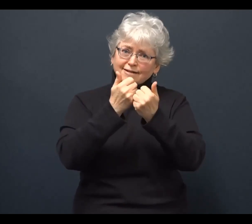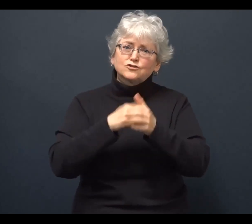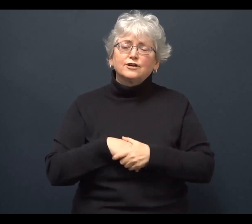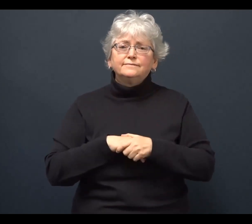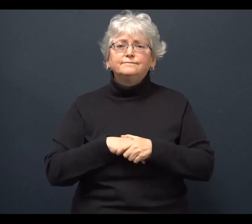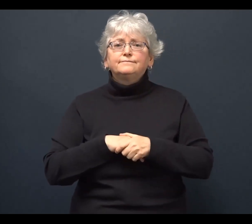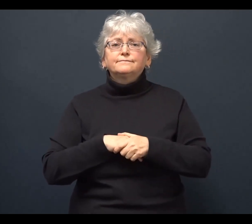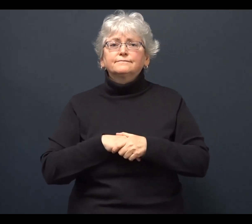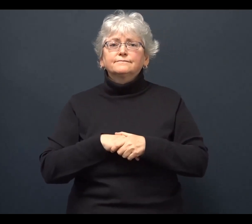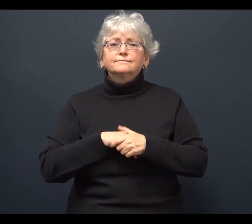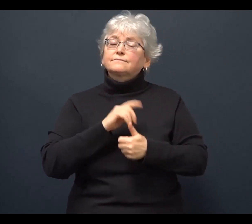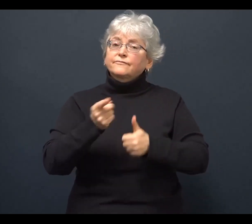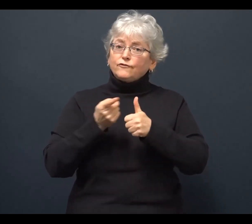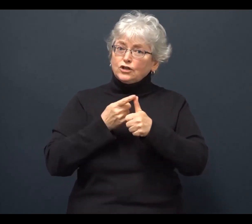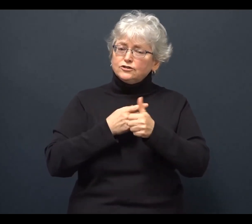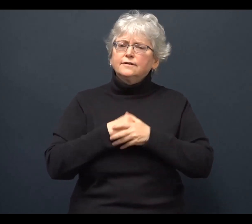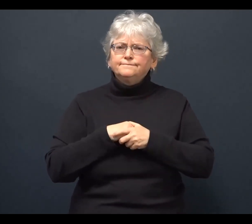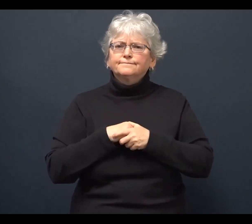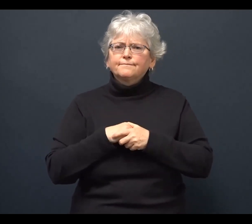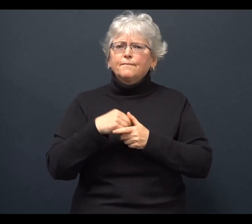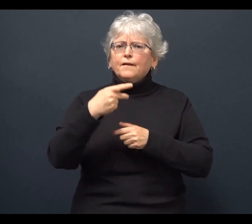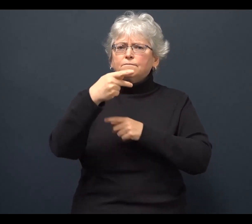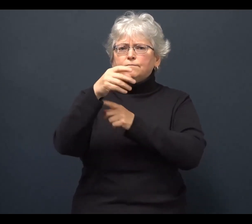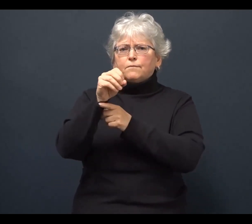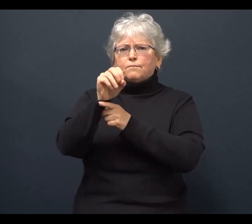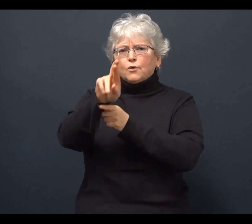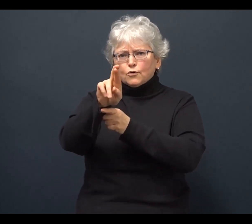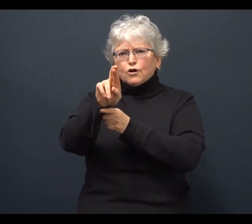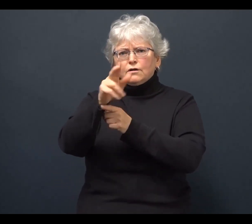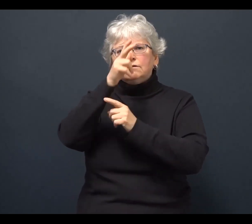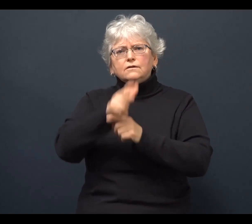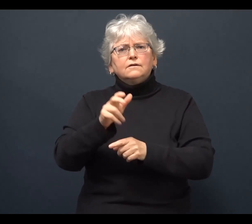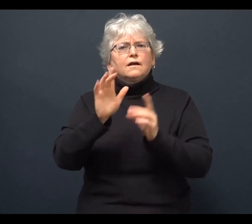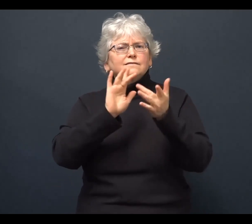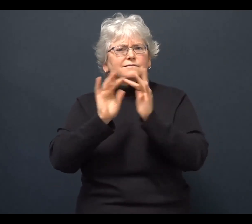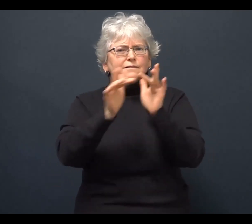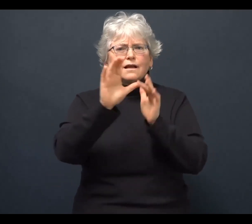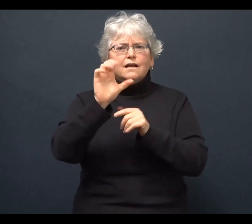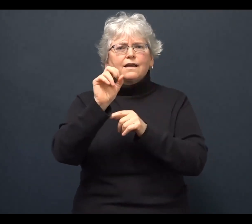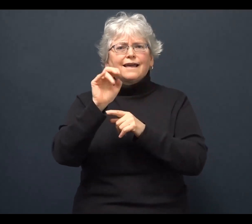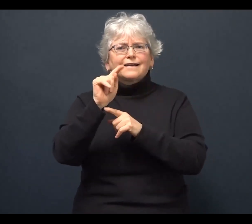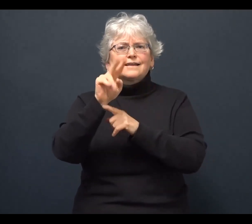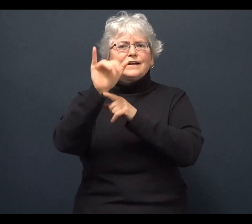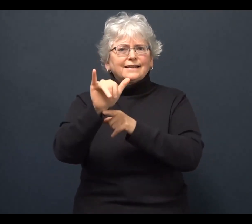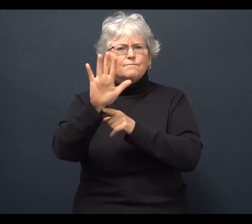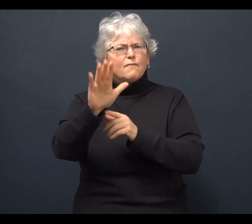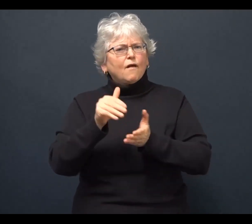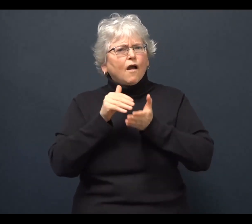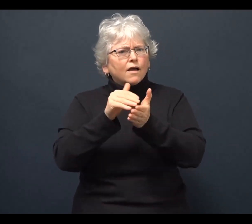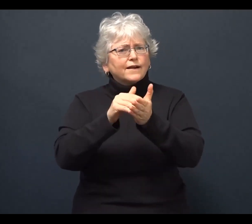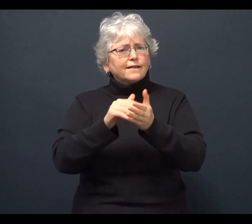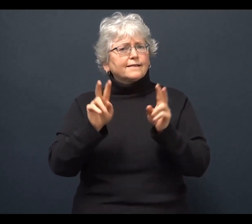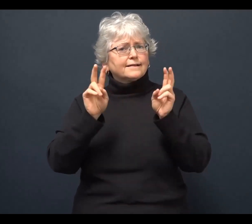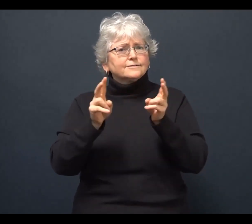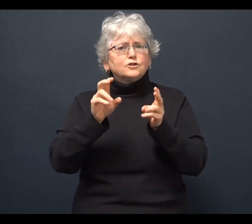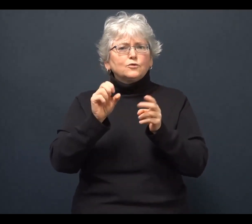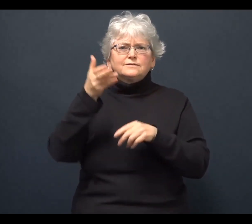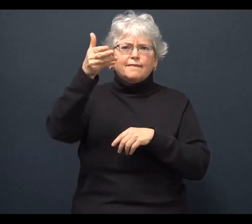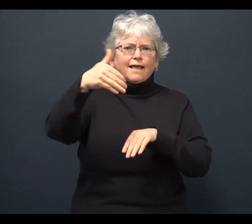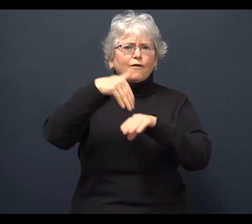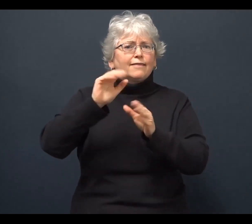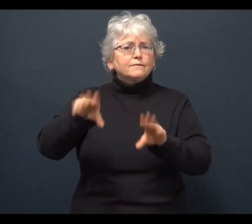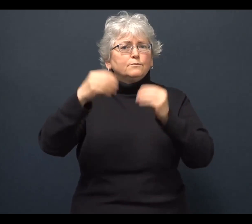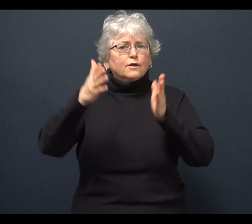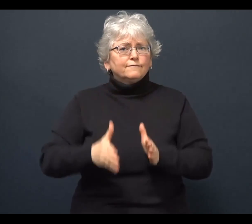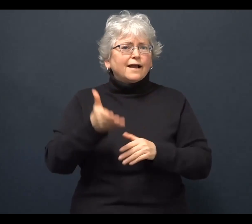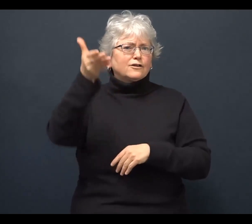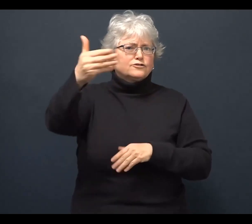challenge. first poor connectivity. often the issue is at the provider's